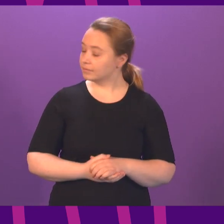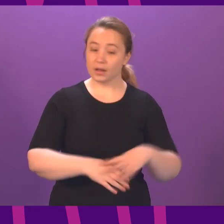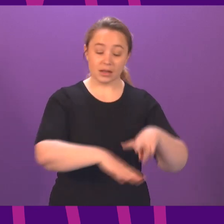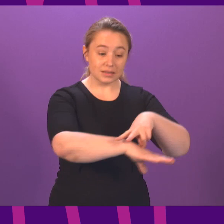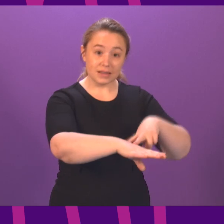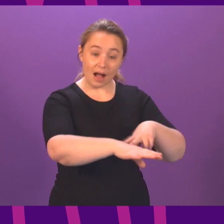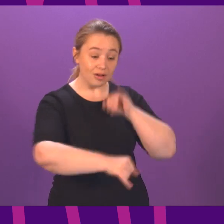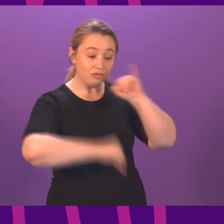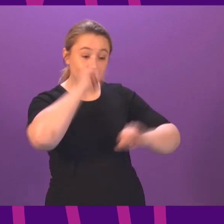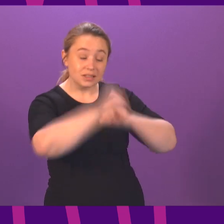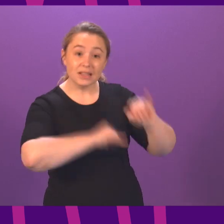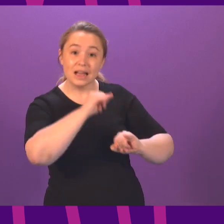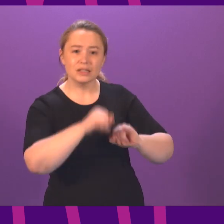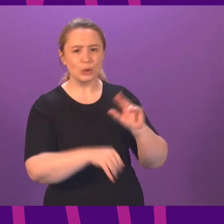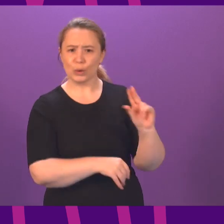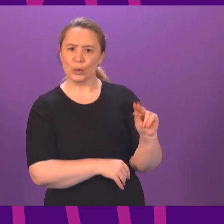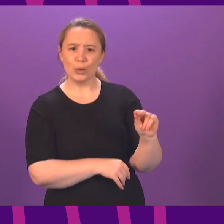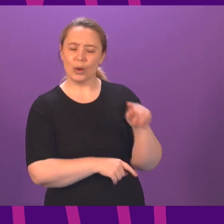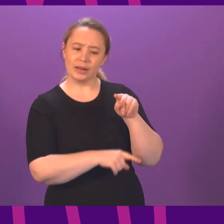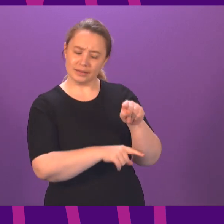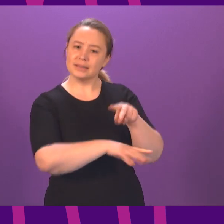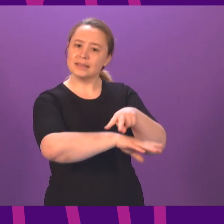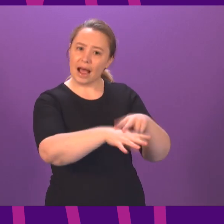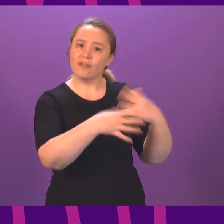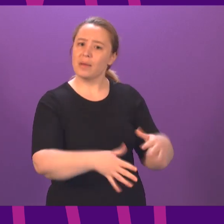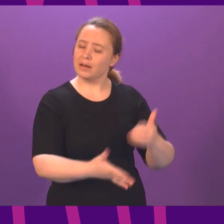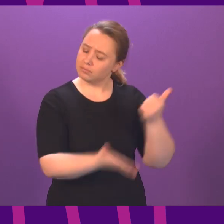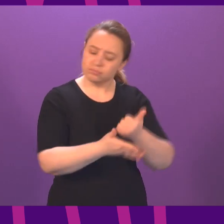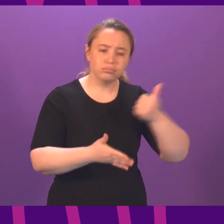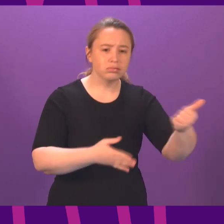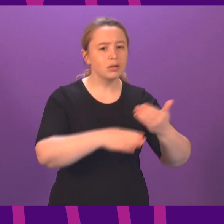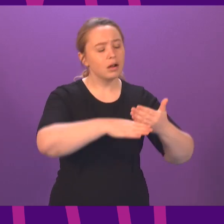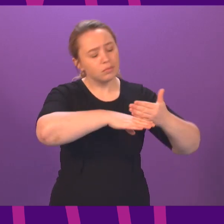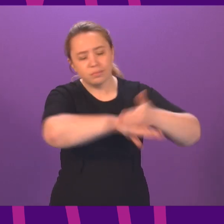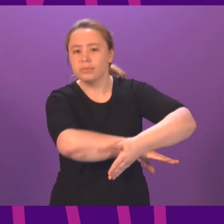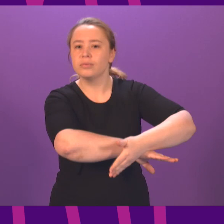have been hardworking and absolutely brilliant throughout the pandemic, but the First Minister